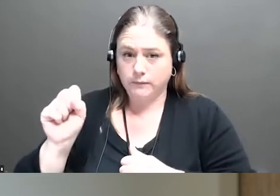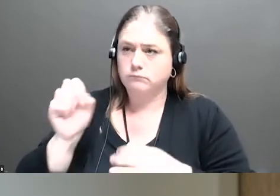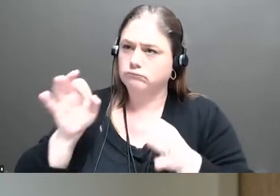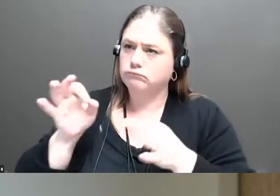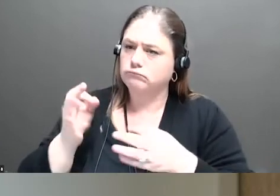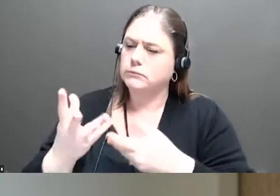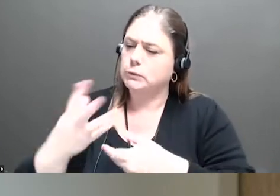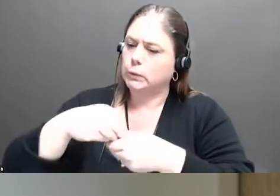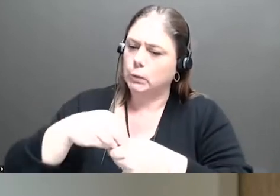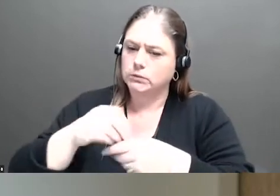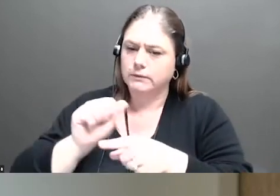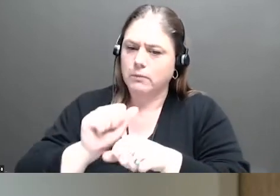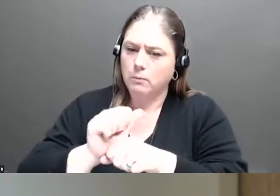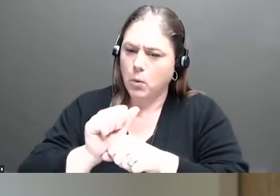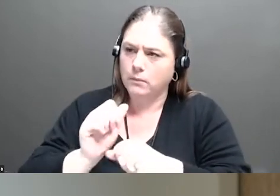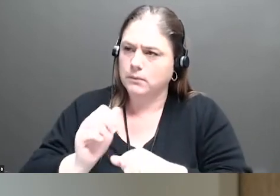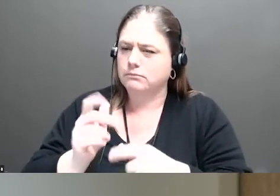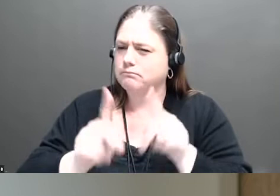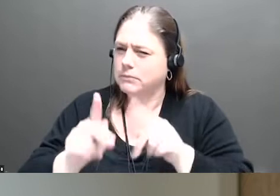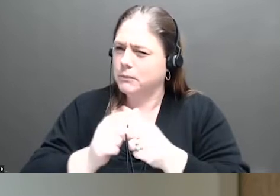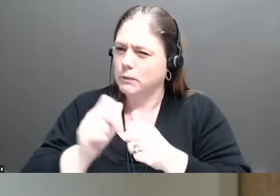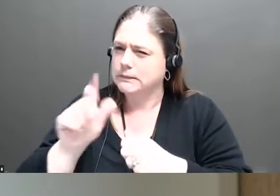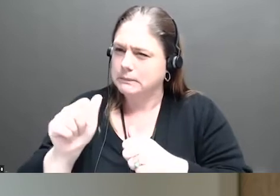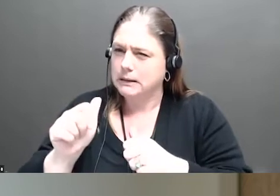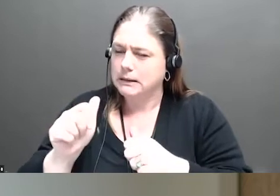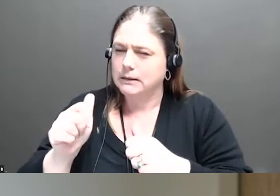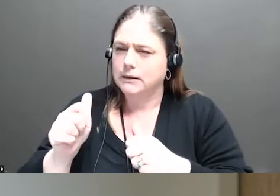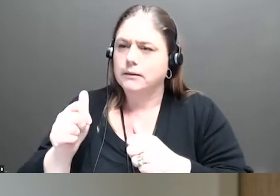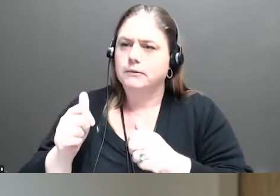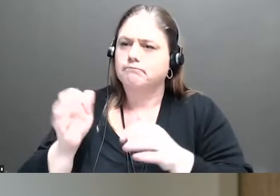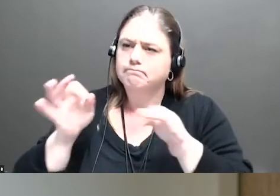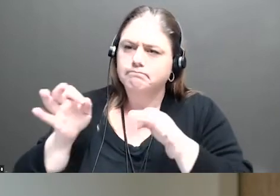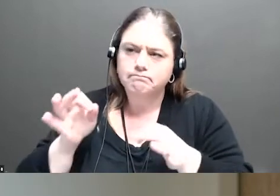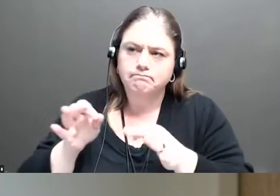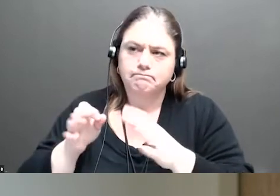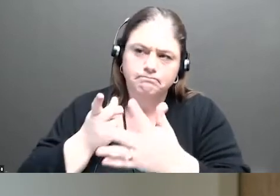disabilities and really sharing the idea that hiring people with disabilities is no different